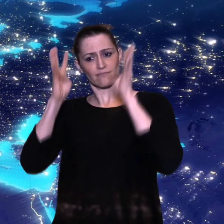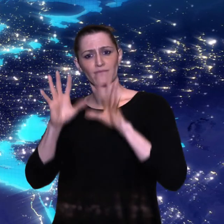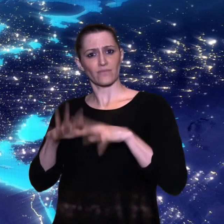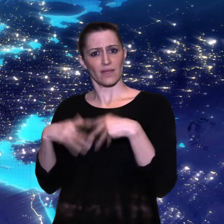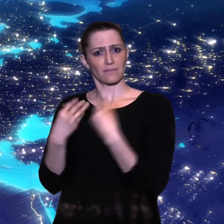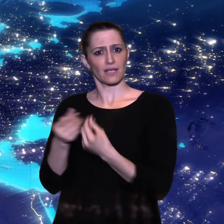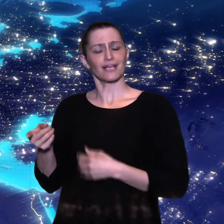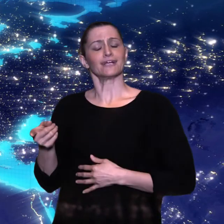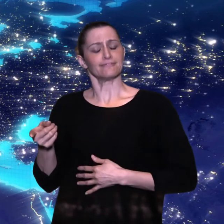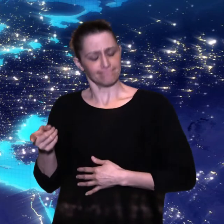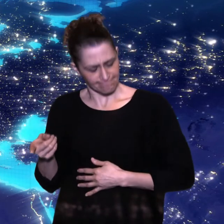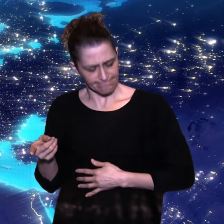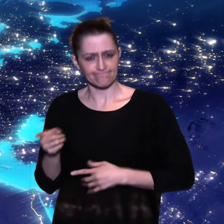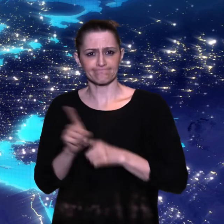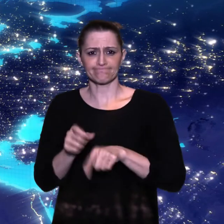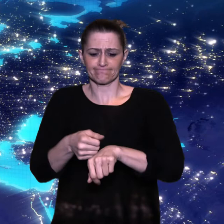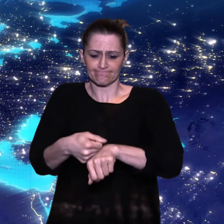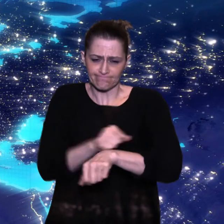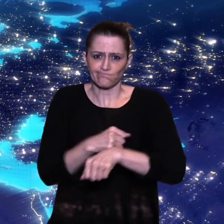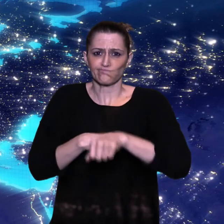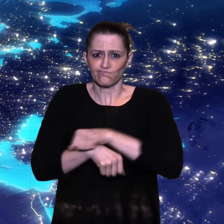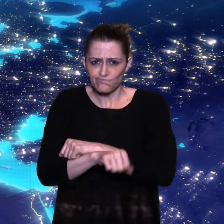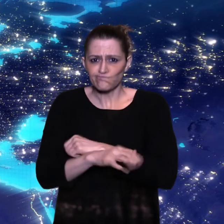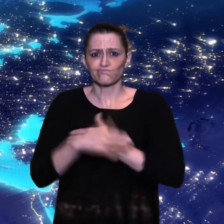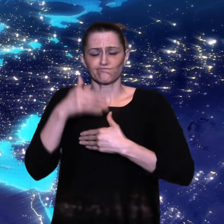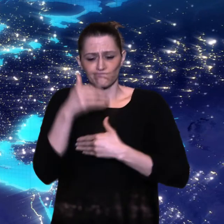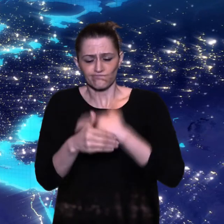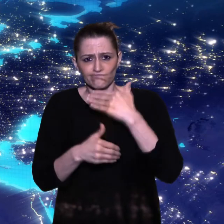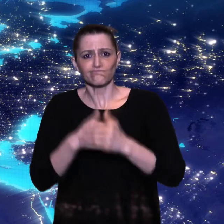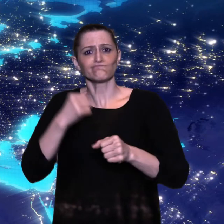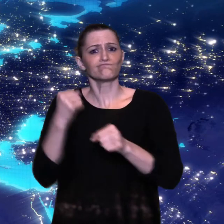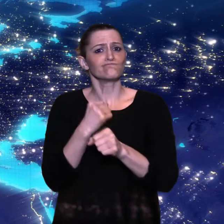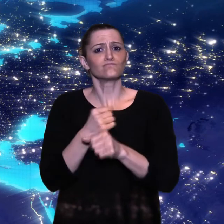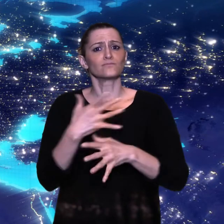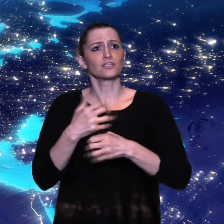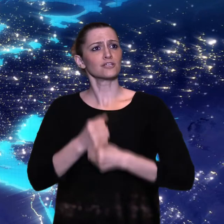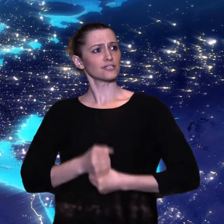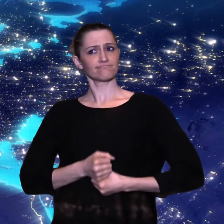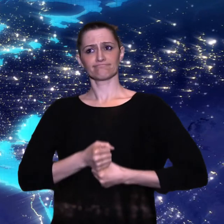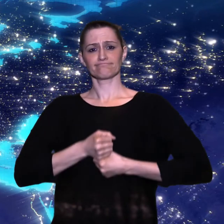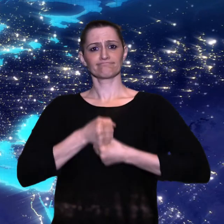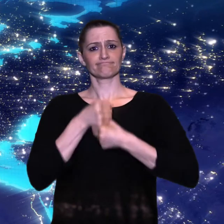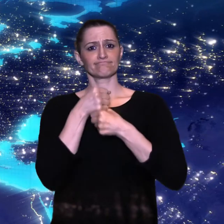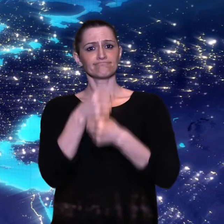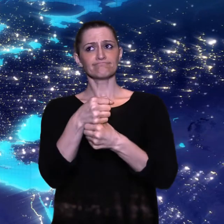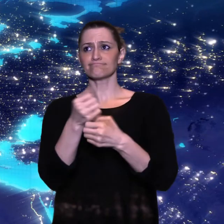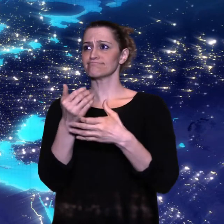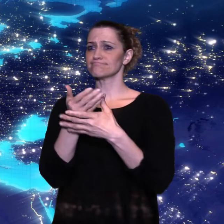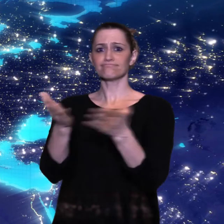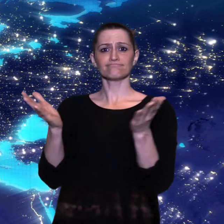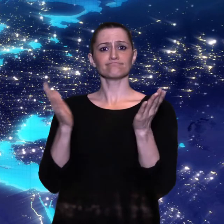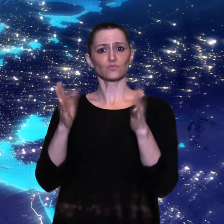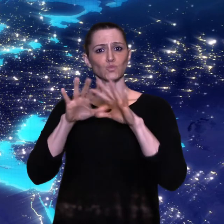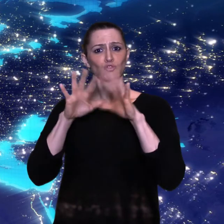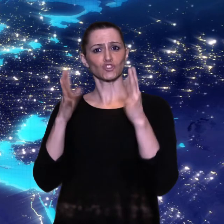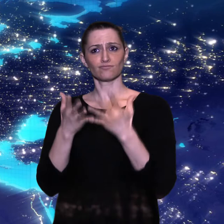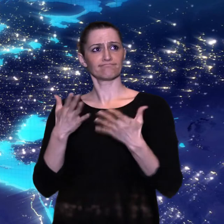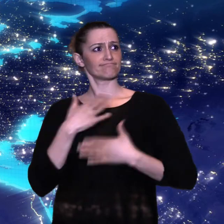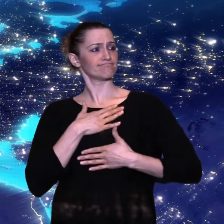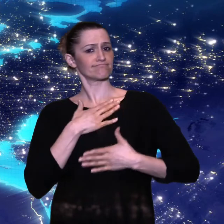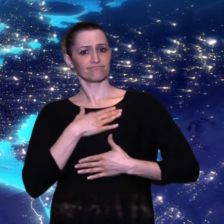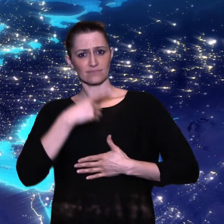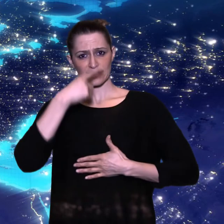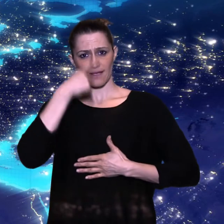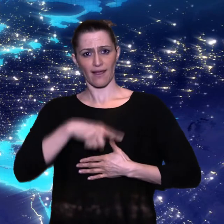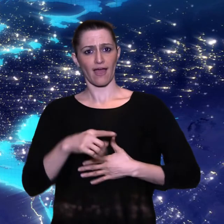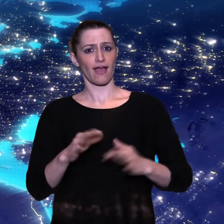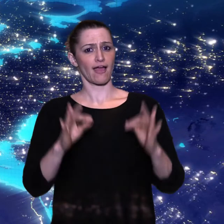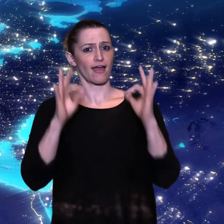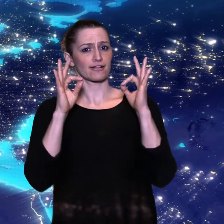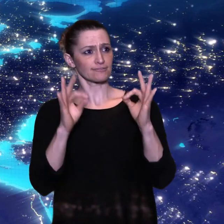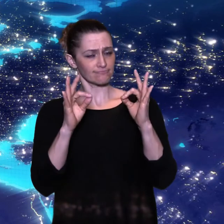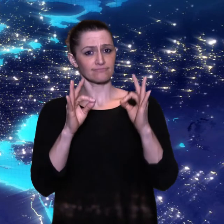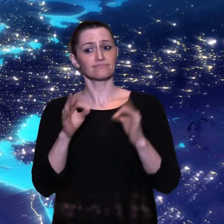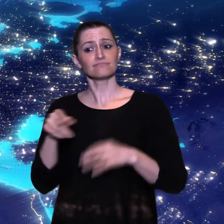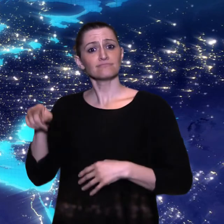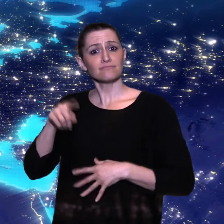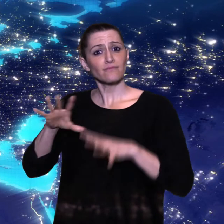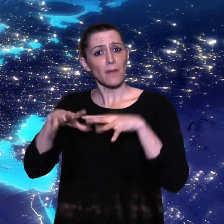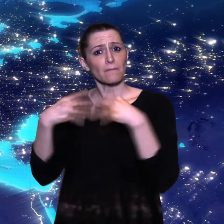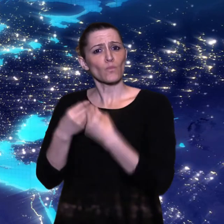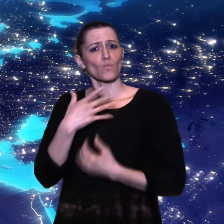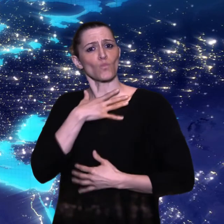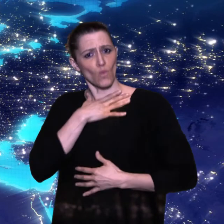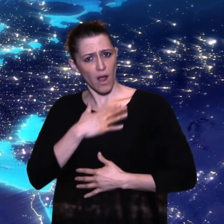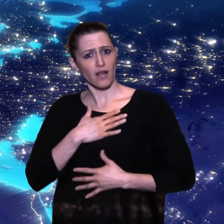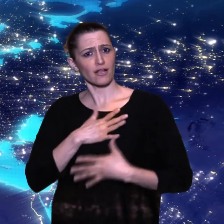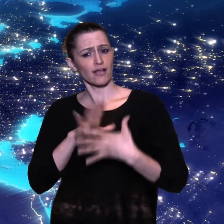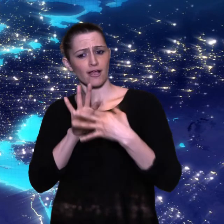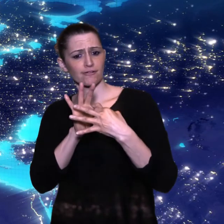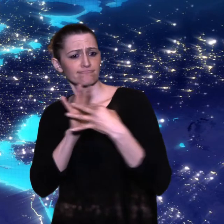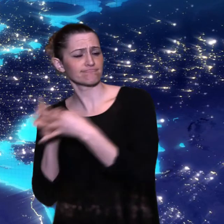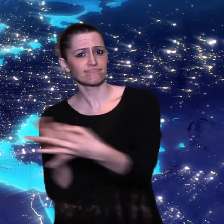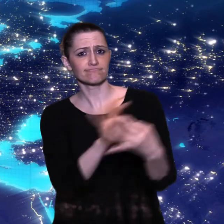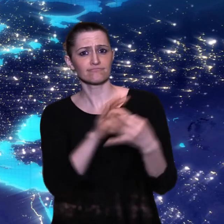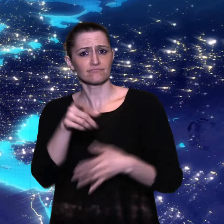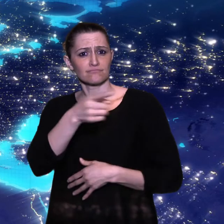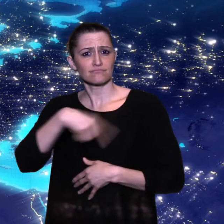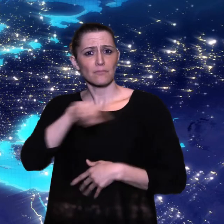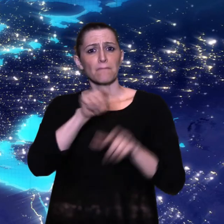to represents the country and chooses to live in coexistence